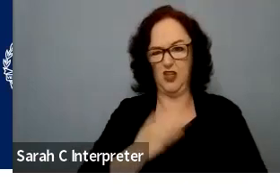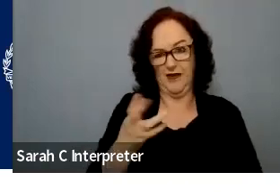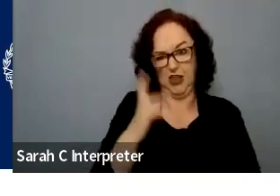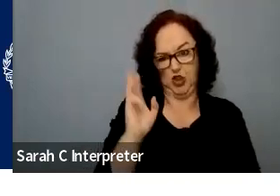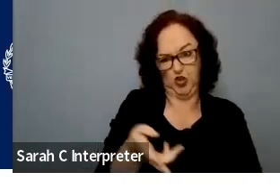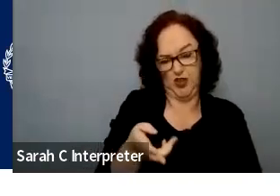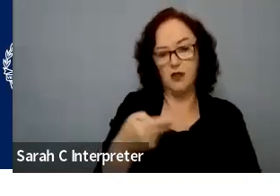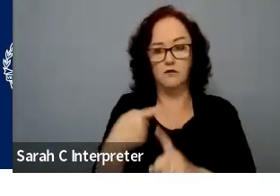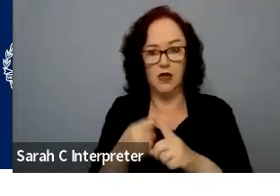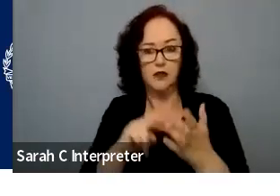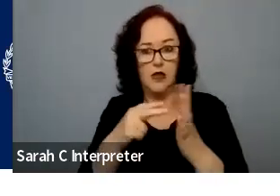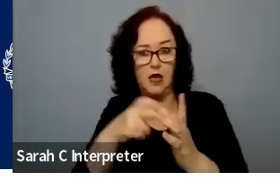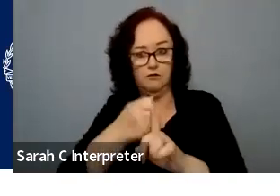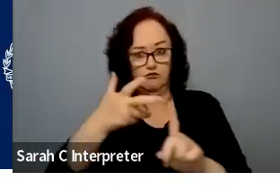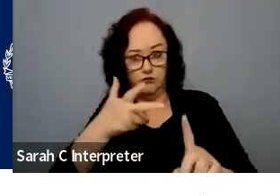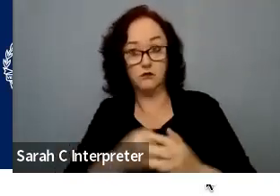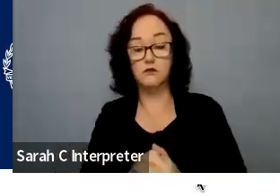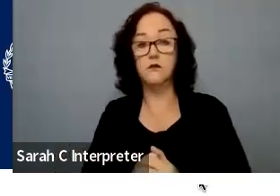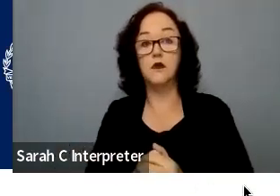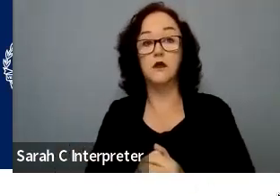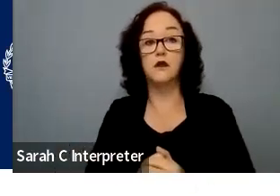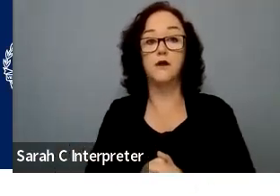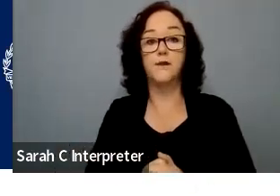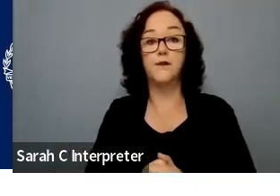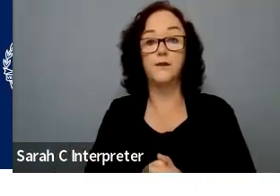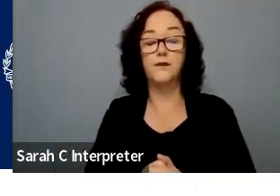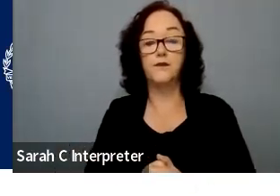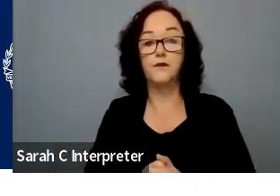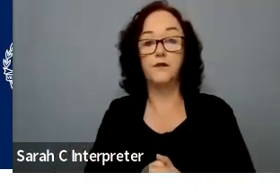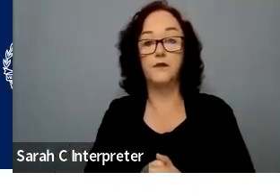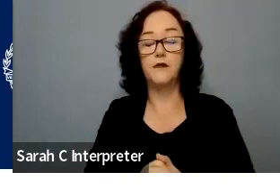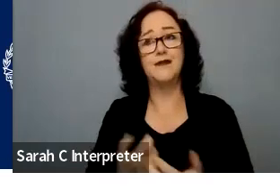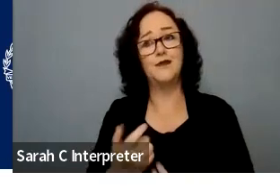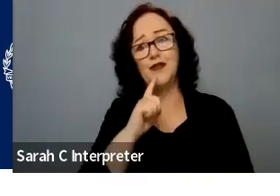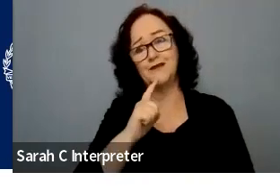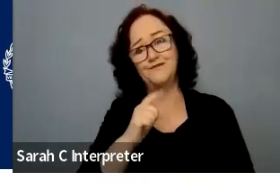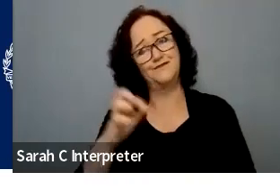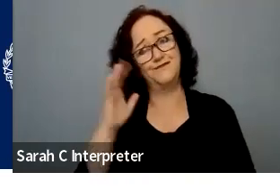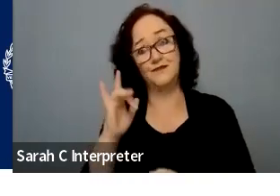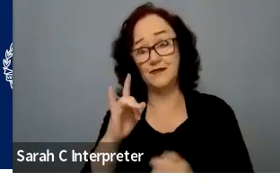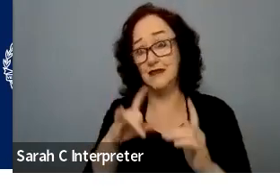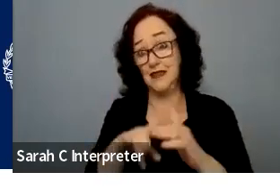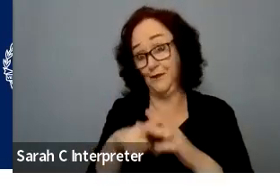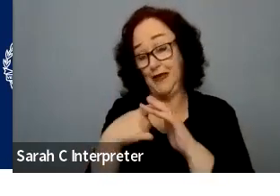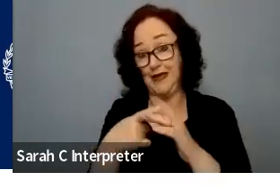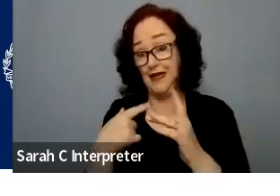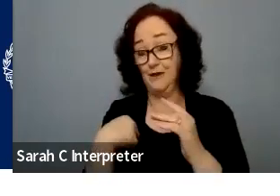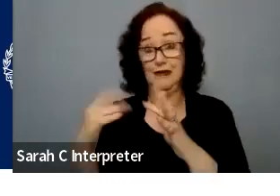have said almost in the very beginning to almost anybody who will listen is that Villanova is a